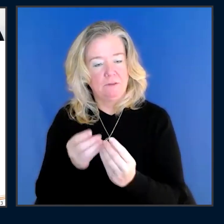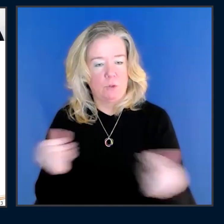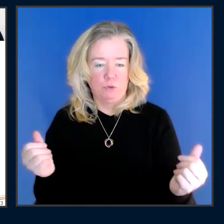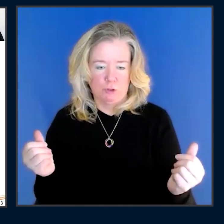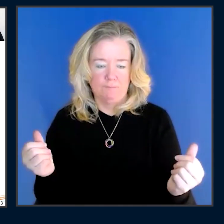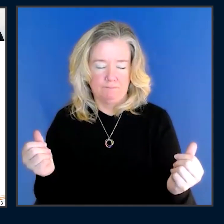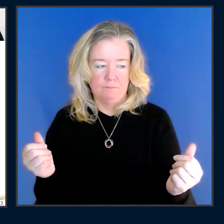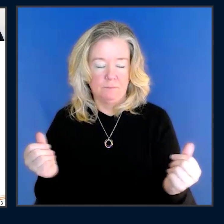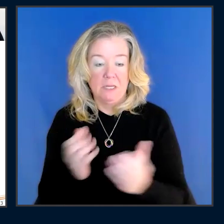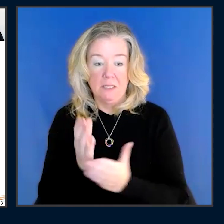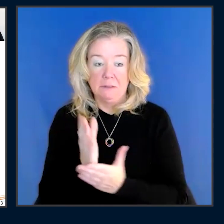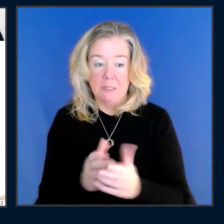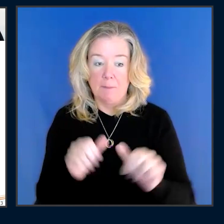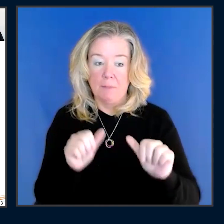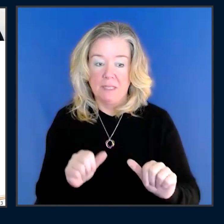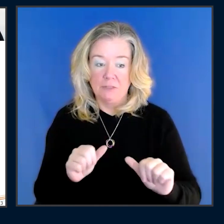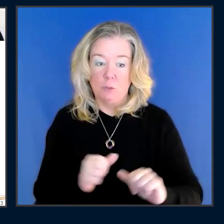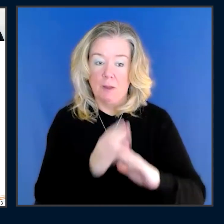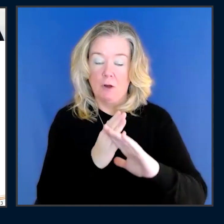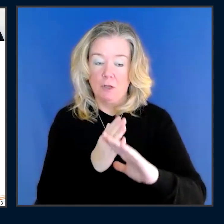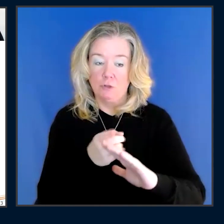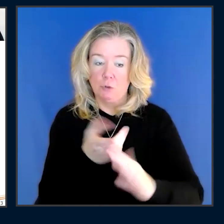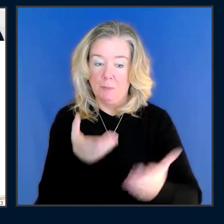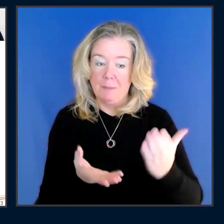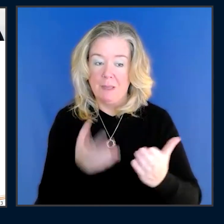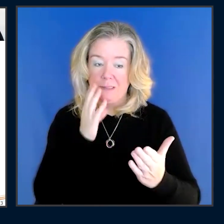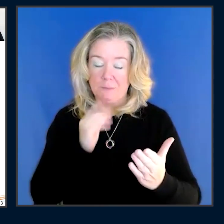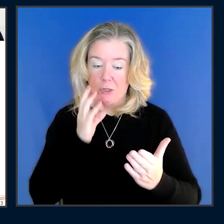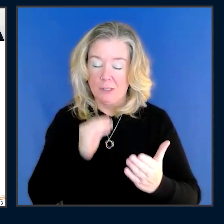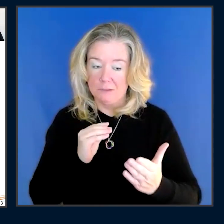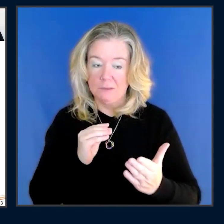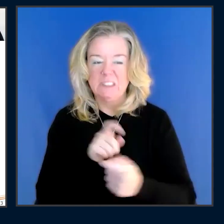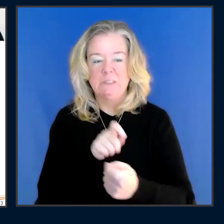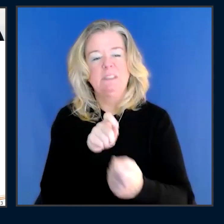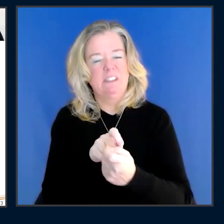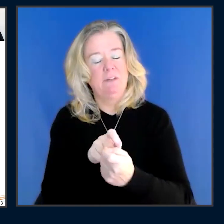to find solutions. So some of the potential barriers that you may be experiencing,